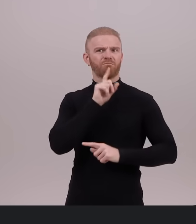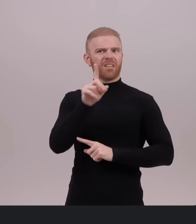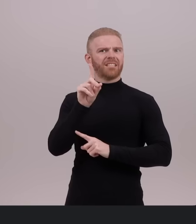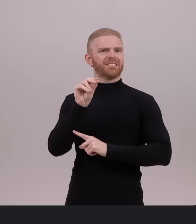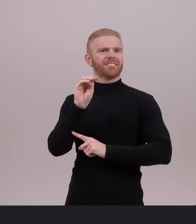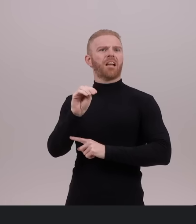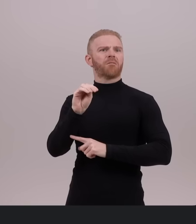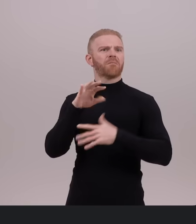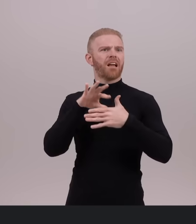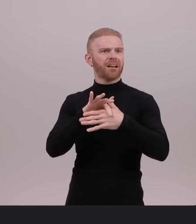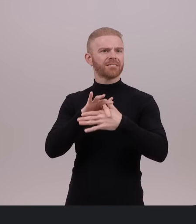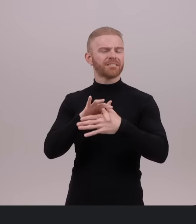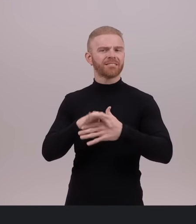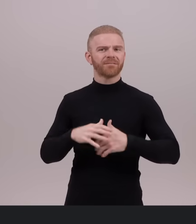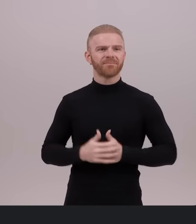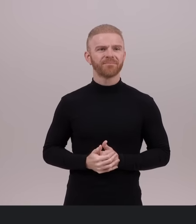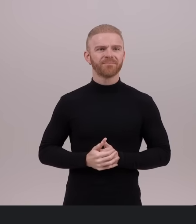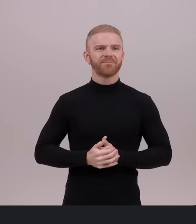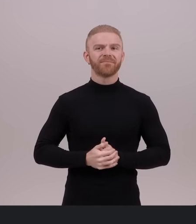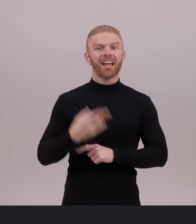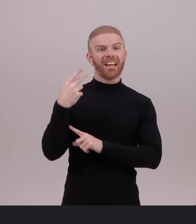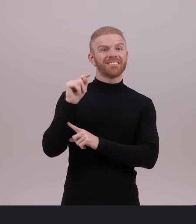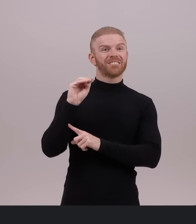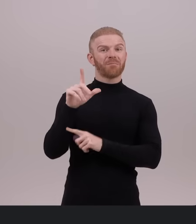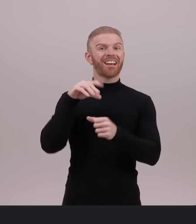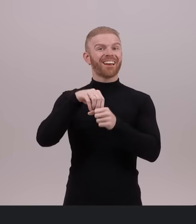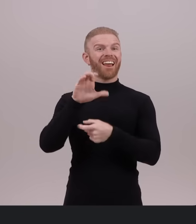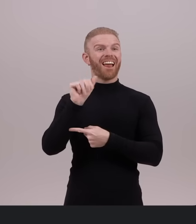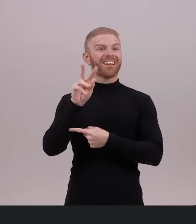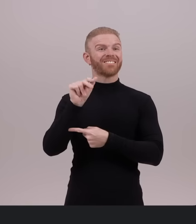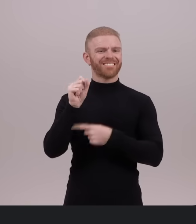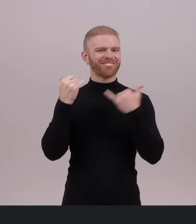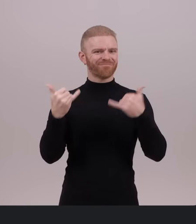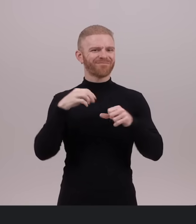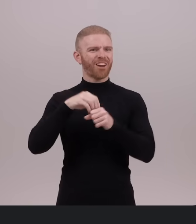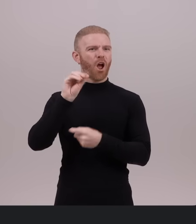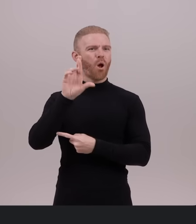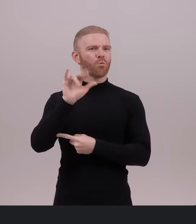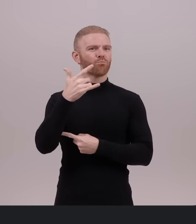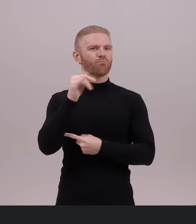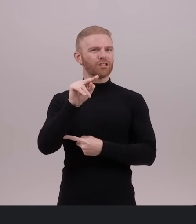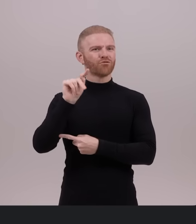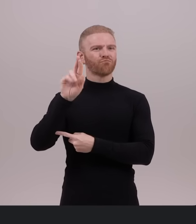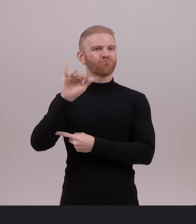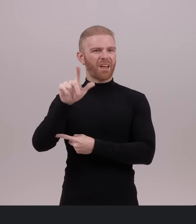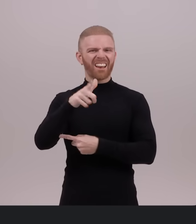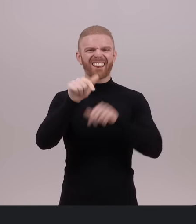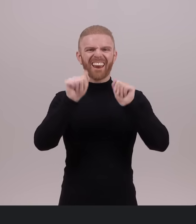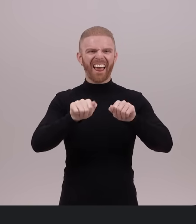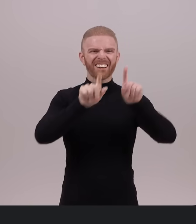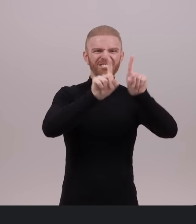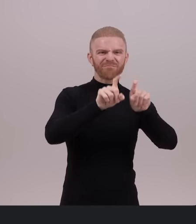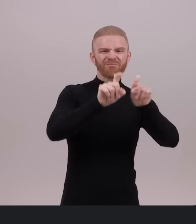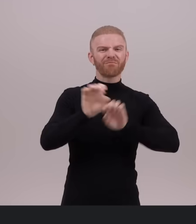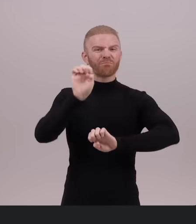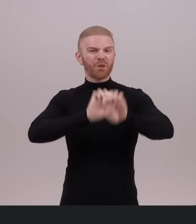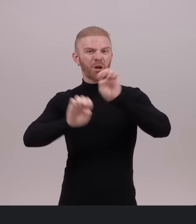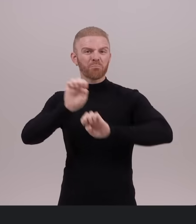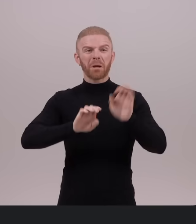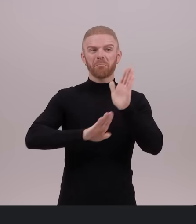HTML-in-Canvas is in Origin Trial now, so you can test, experiment, and build.